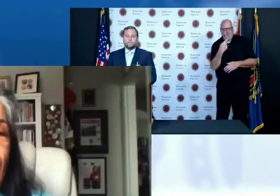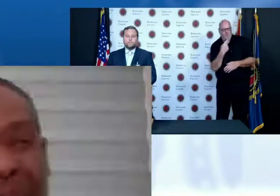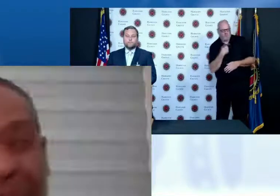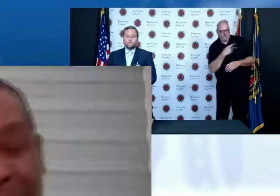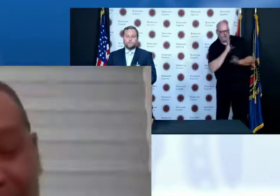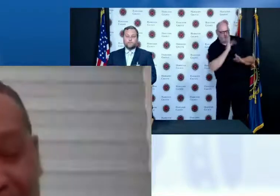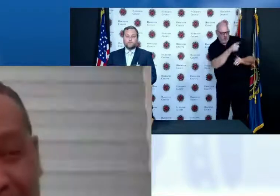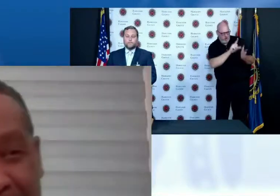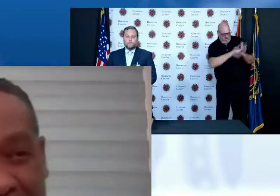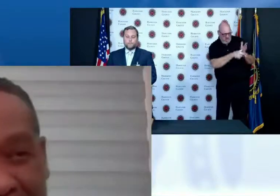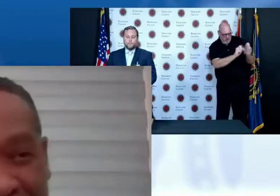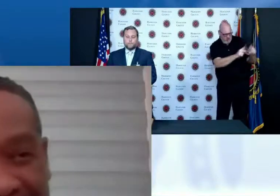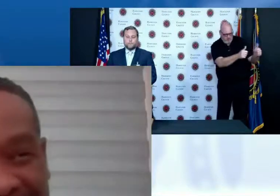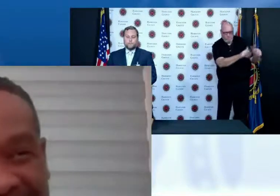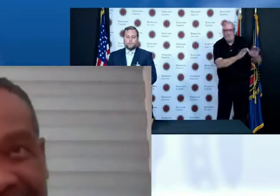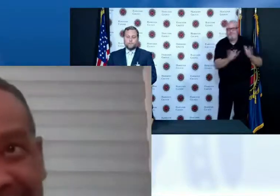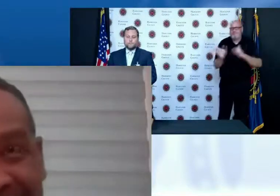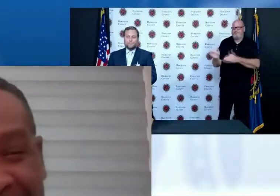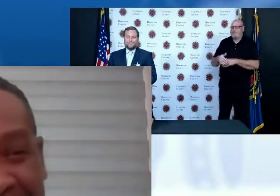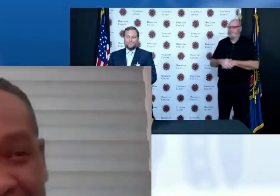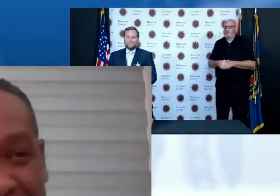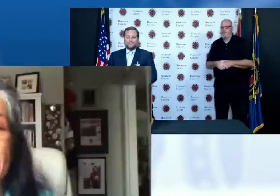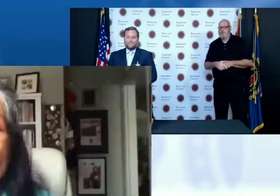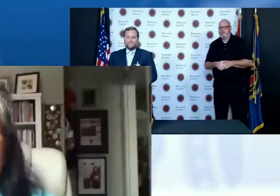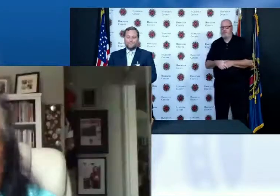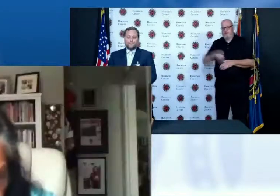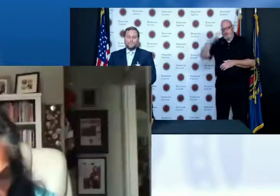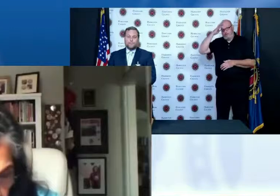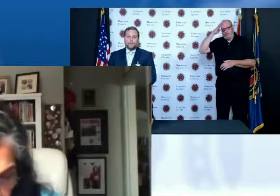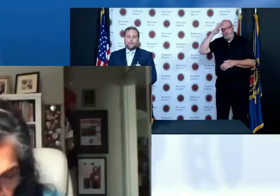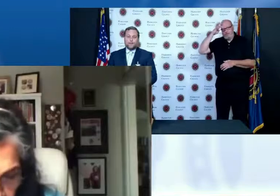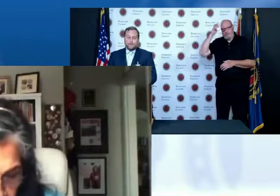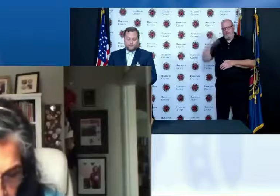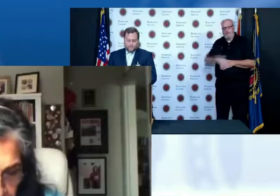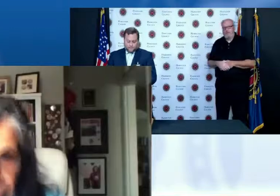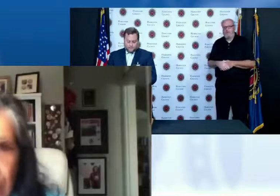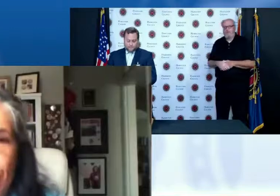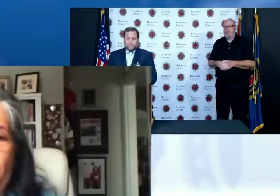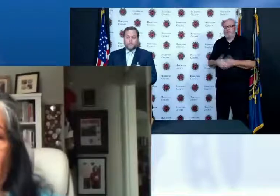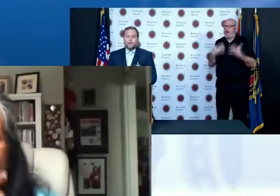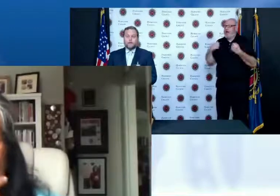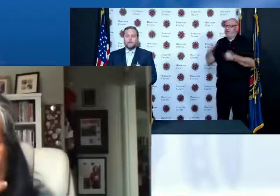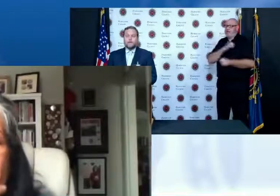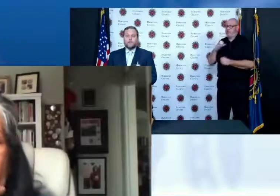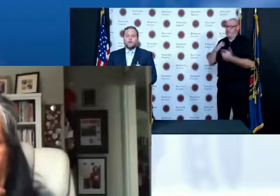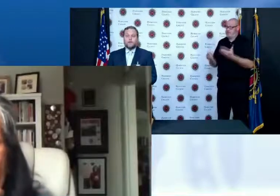I want to talk about that so Greg it's good to see you so here's what I want to ask you